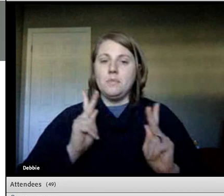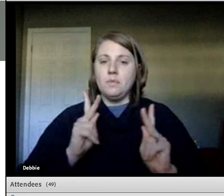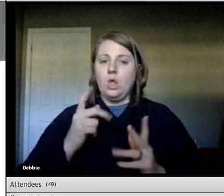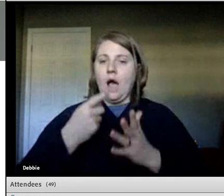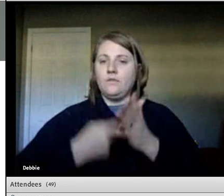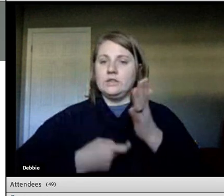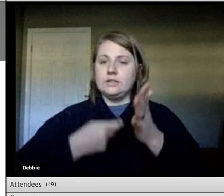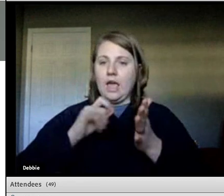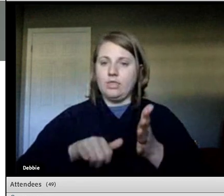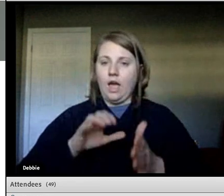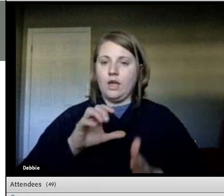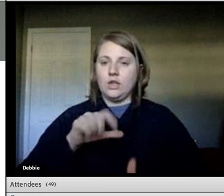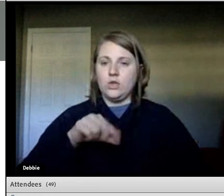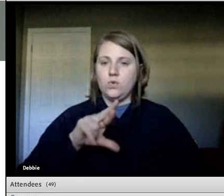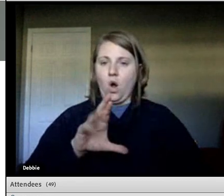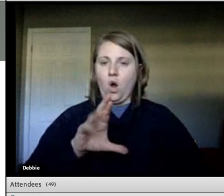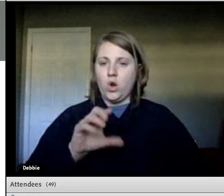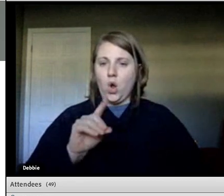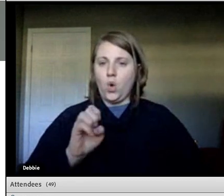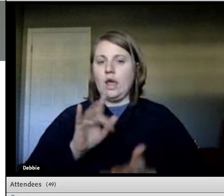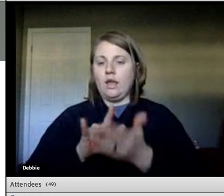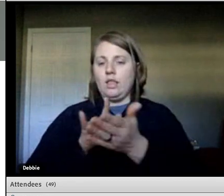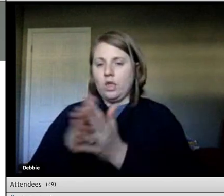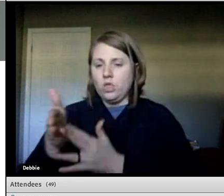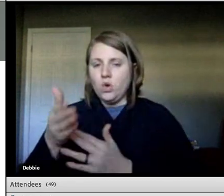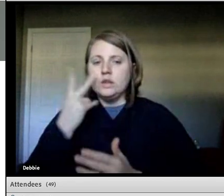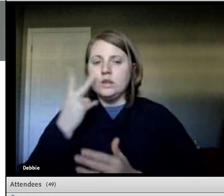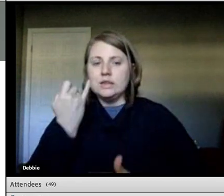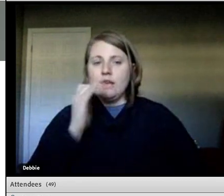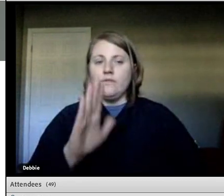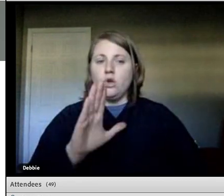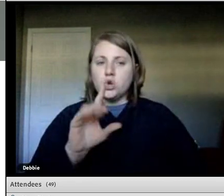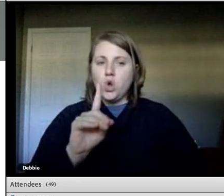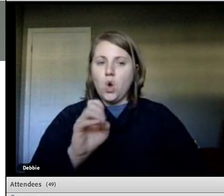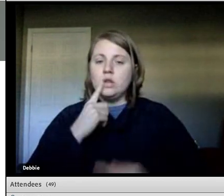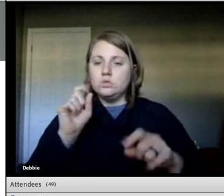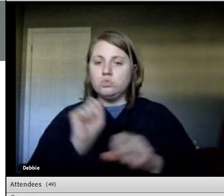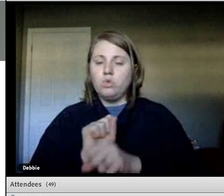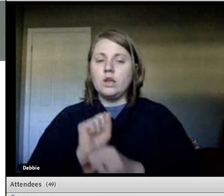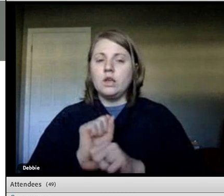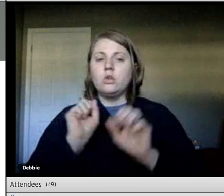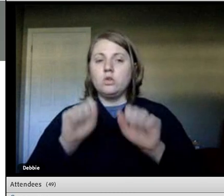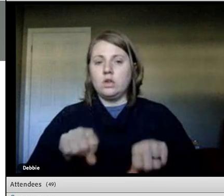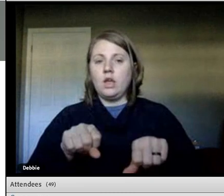so you can actually see if your code is working. You can create six codes for the same URL,